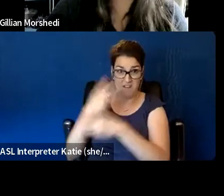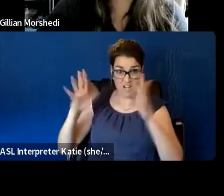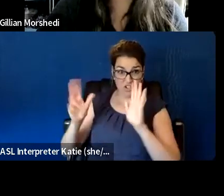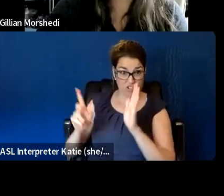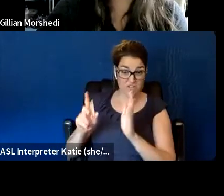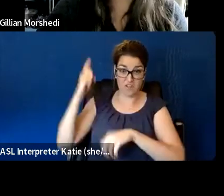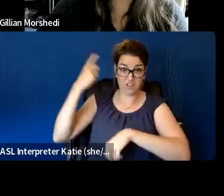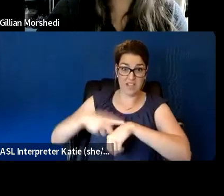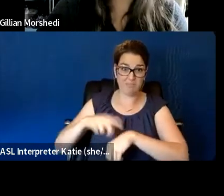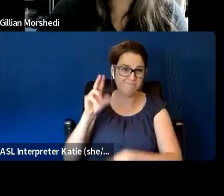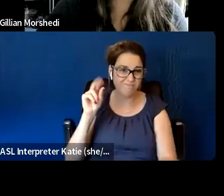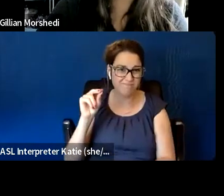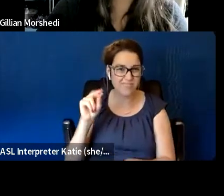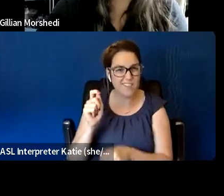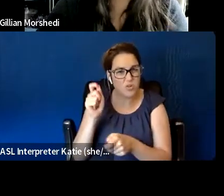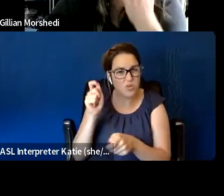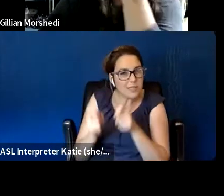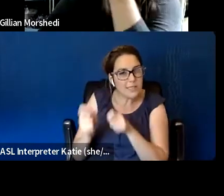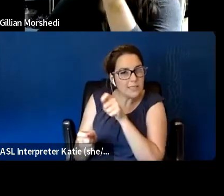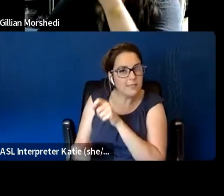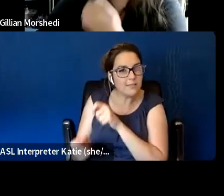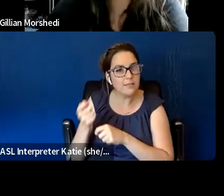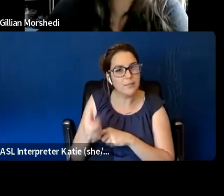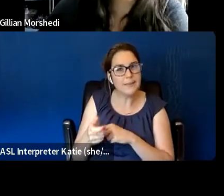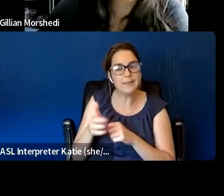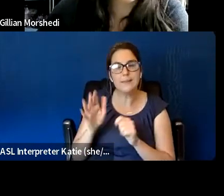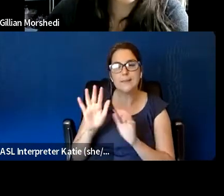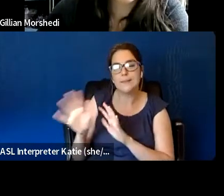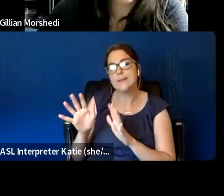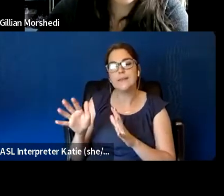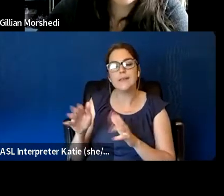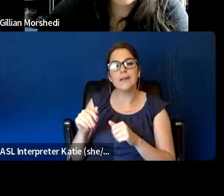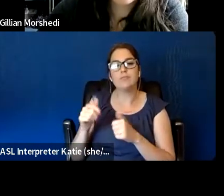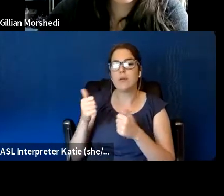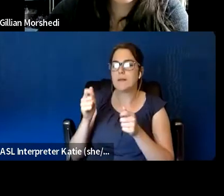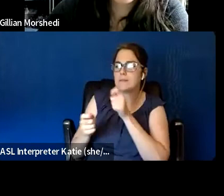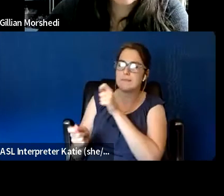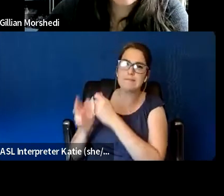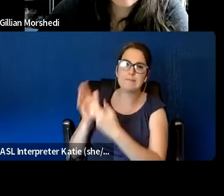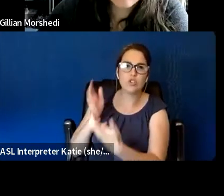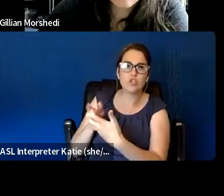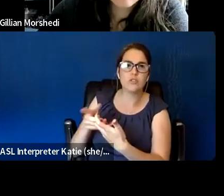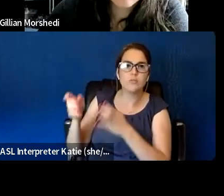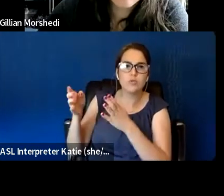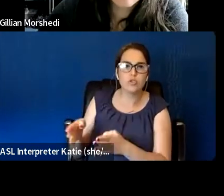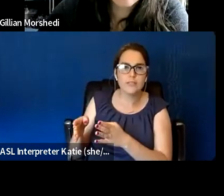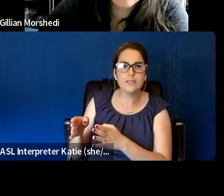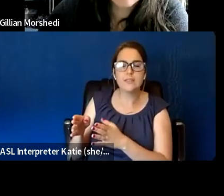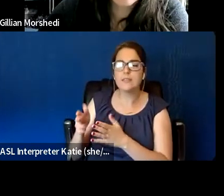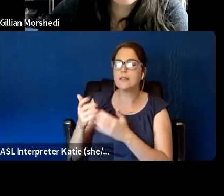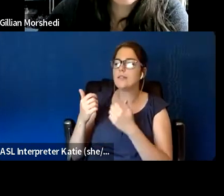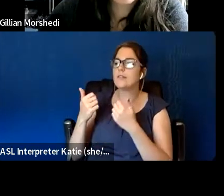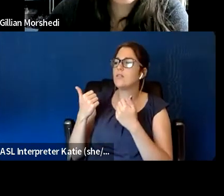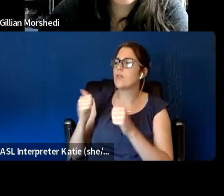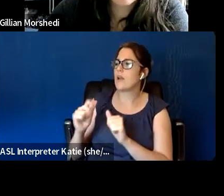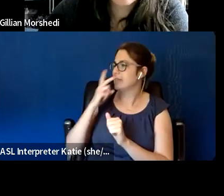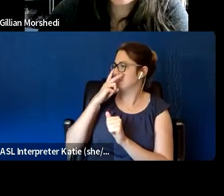of traditional assessment to take into account the reasons why the person may be pushing you away.